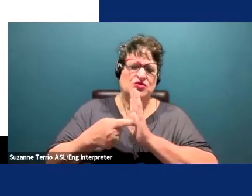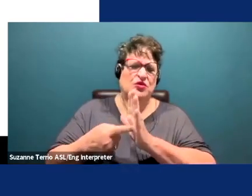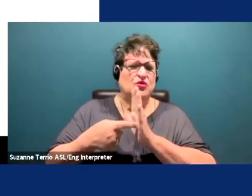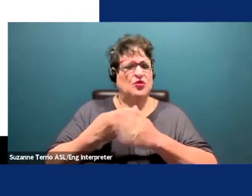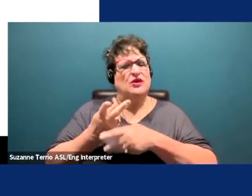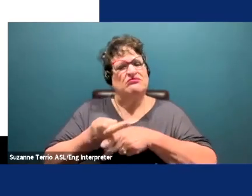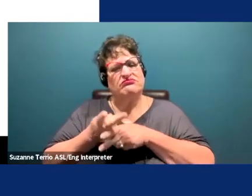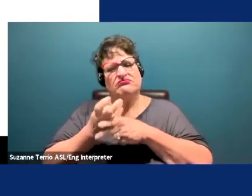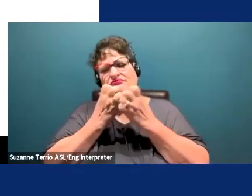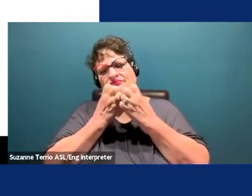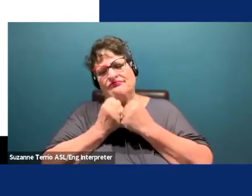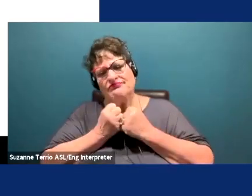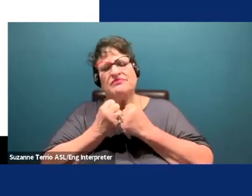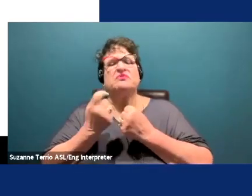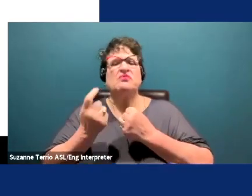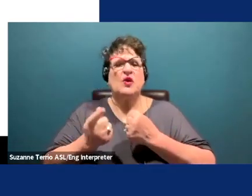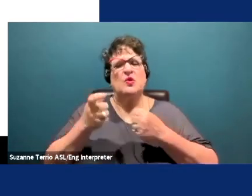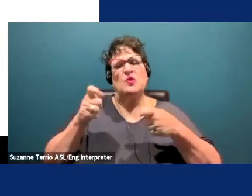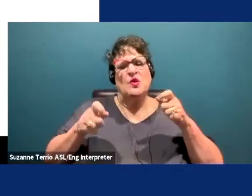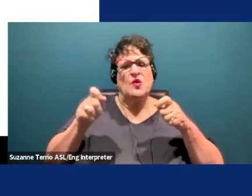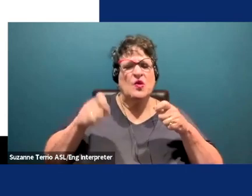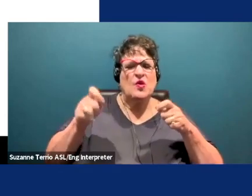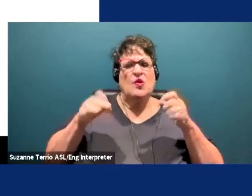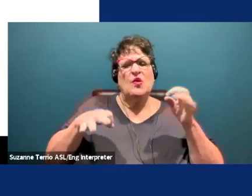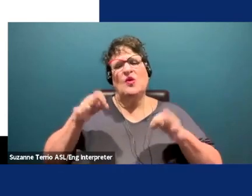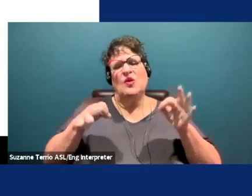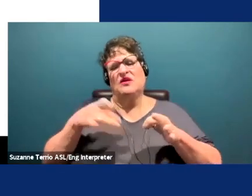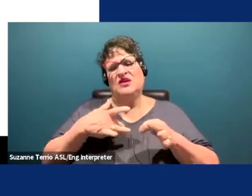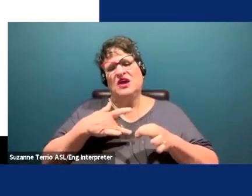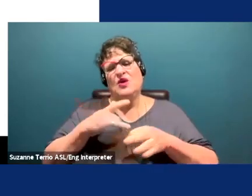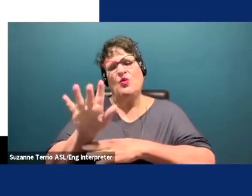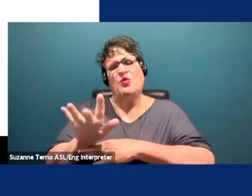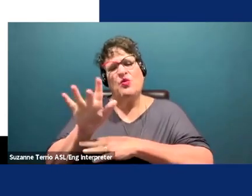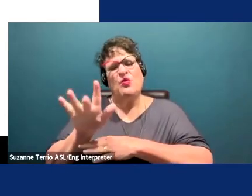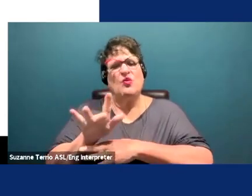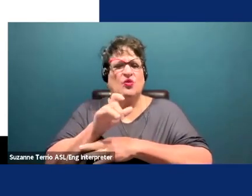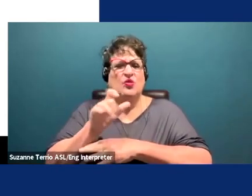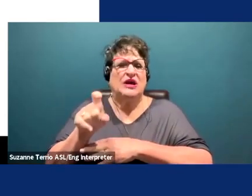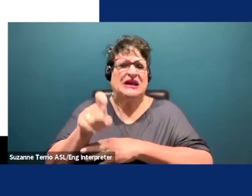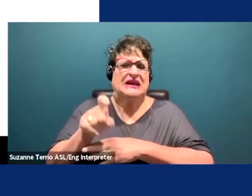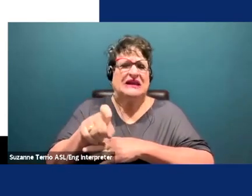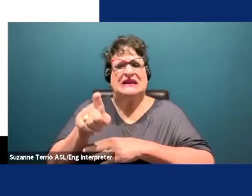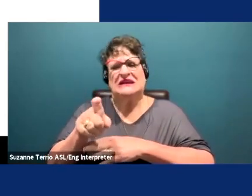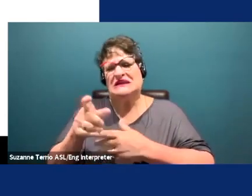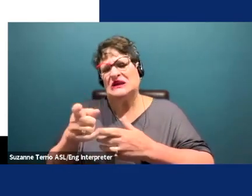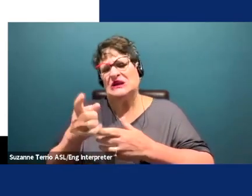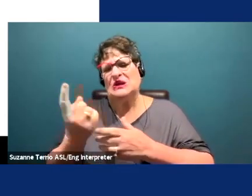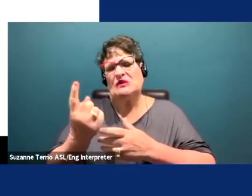okay, this person might have these certain needs and we need to make sure that we tailor those needs. But in reality, what happens is